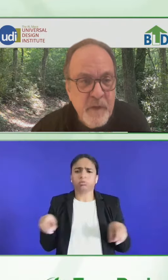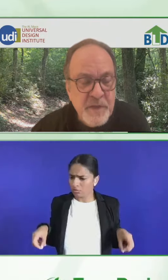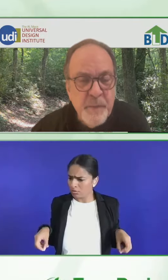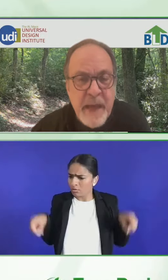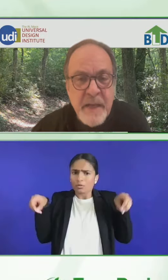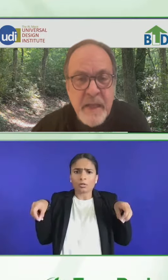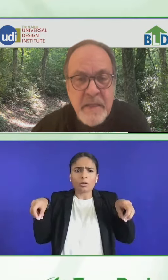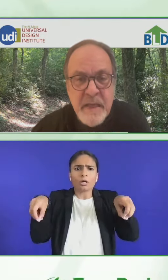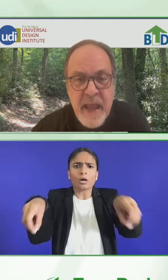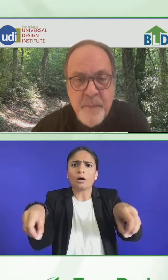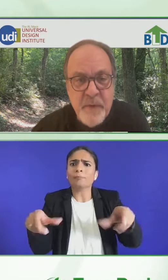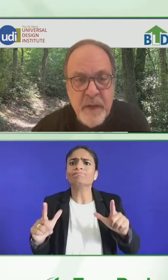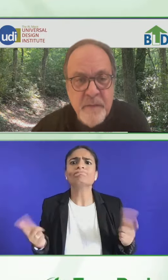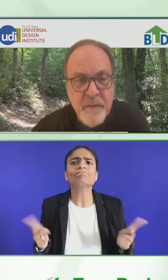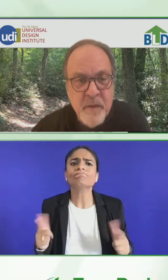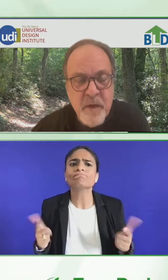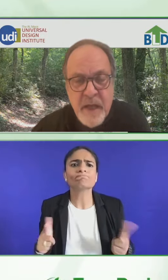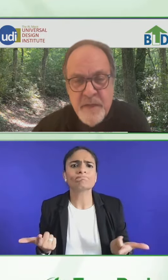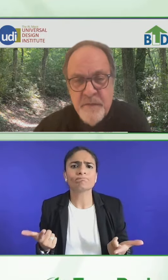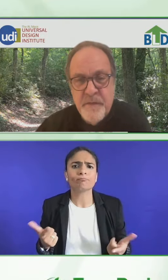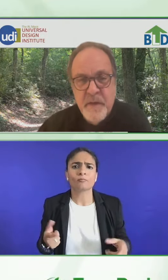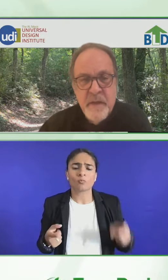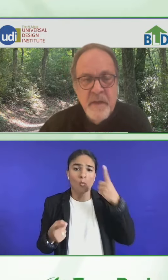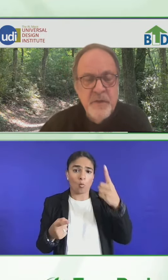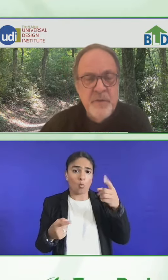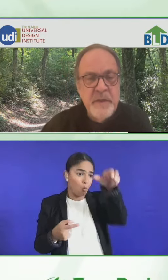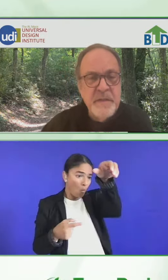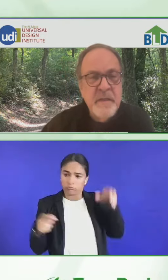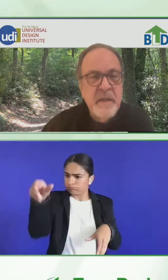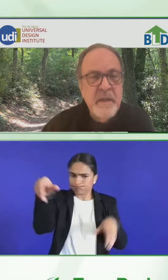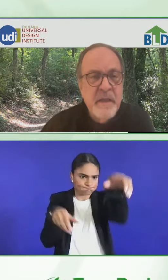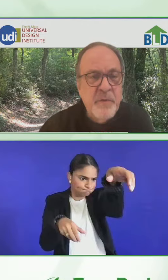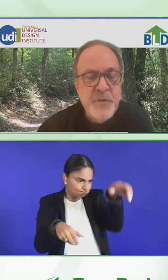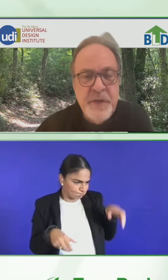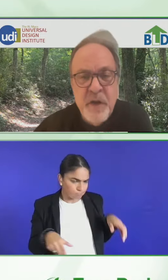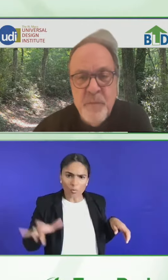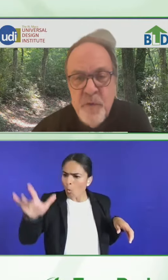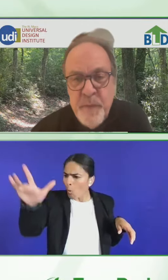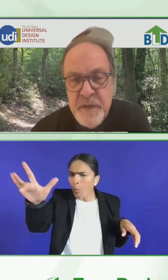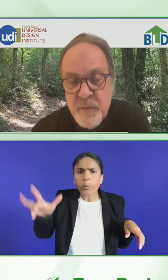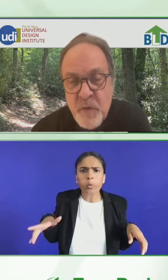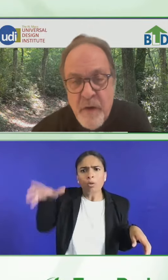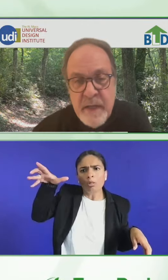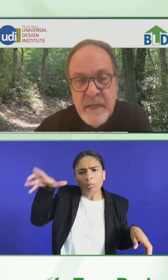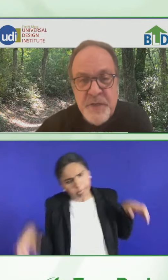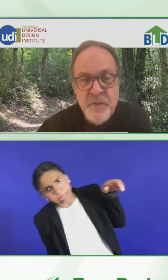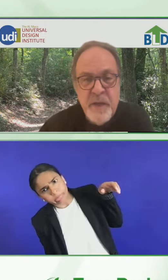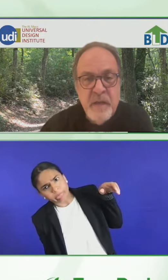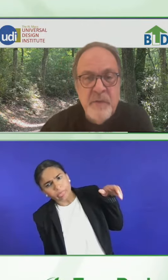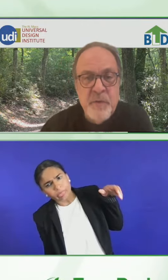So that things can happen. All kinds of injuries. And restricting our movements and requiring additional caregiving